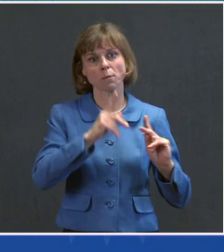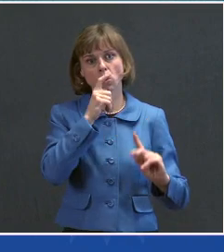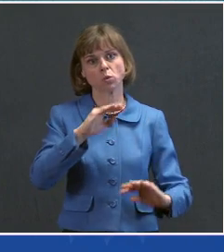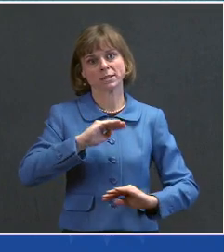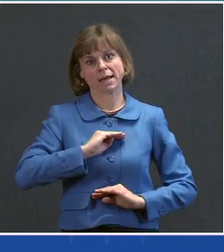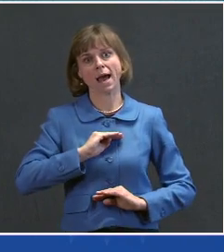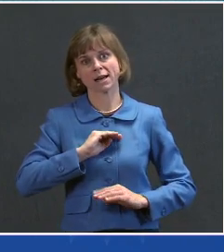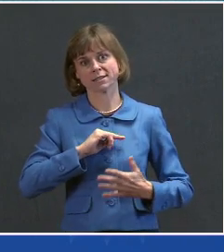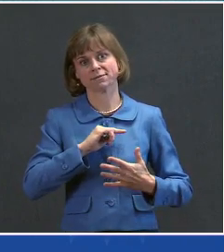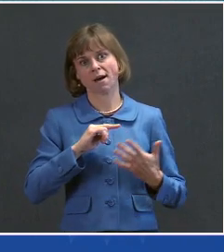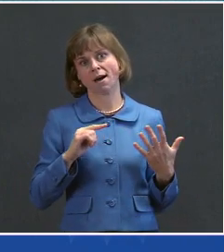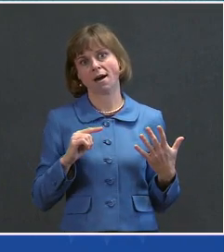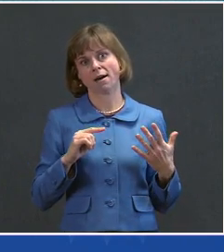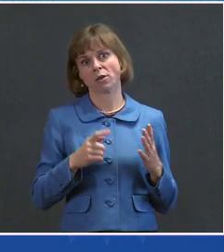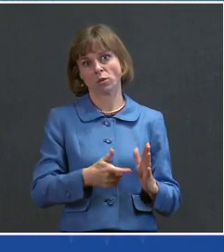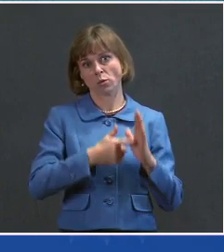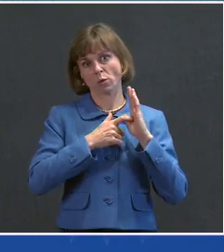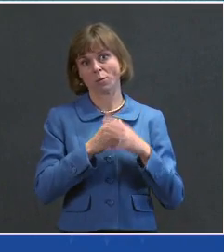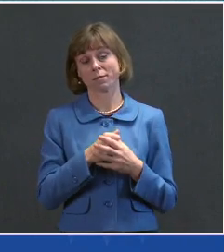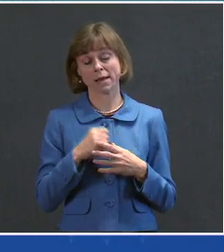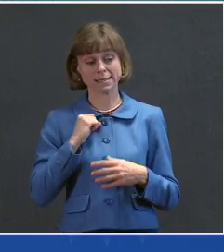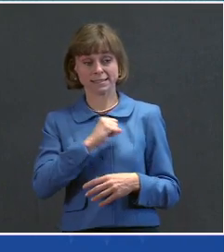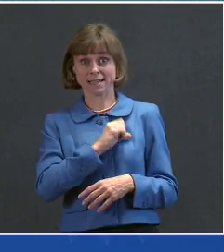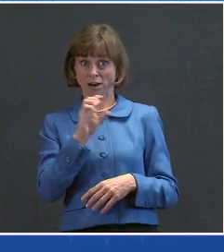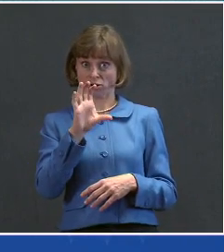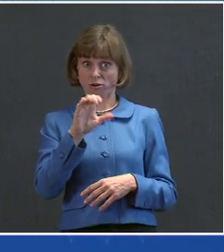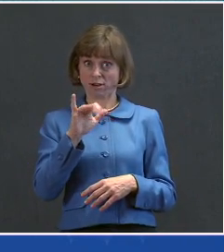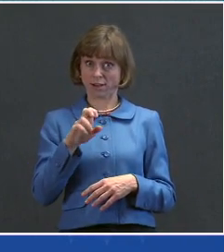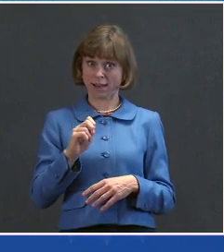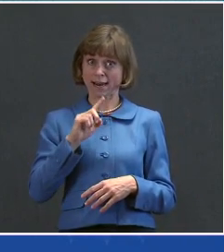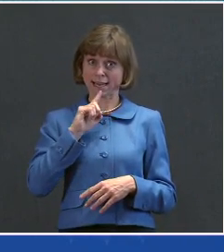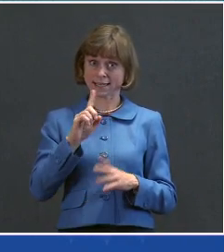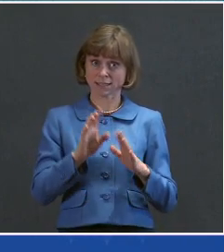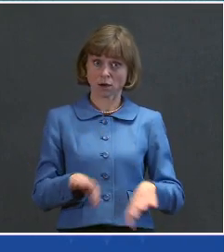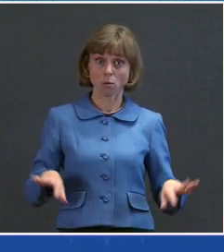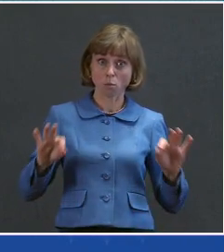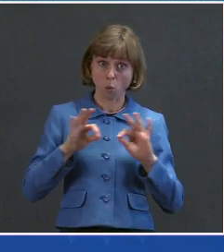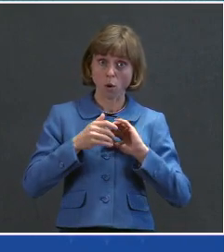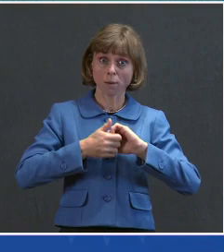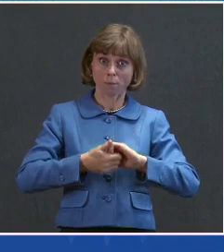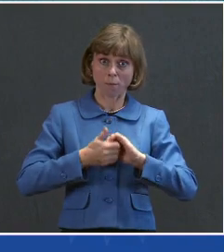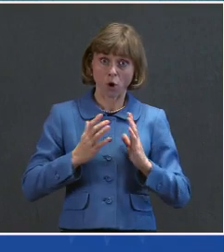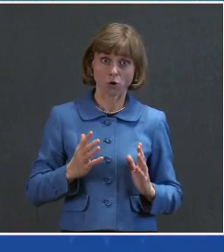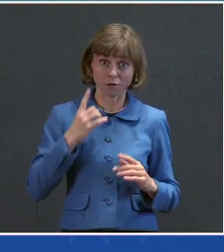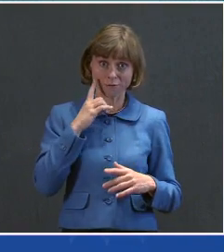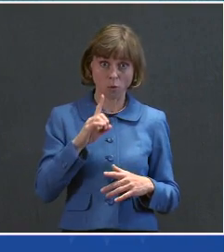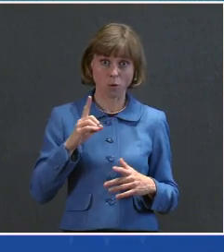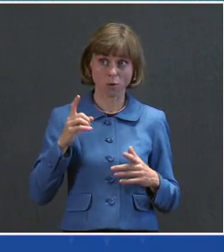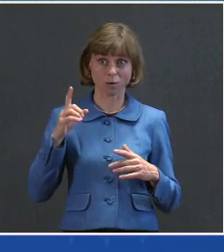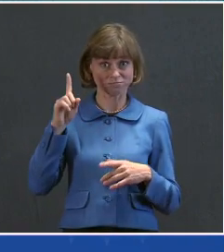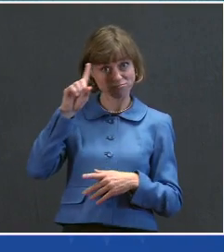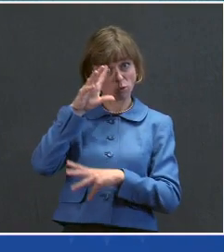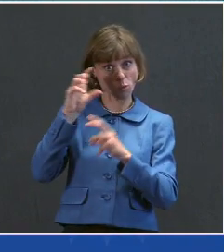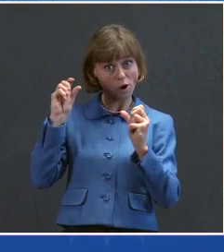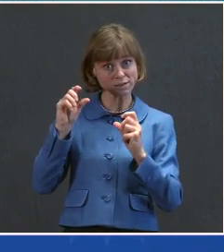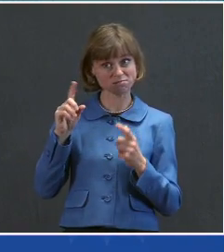Senator Kaine is a important -- important partner for this administration. He's somebody the President has known for quite some time,